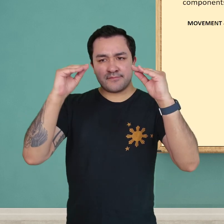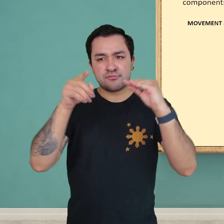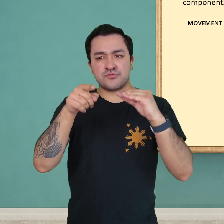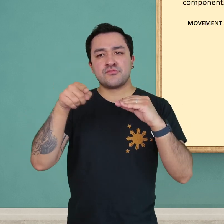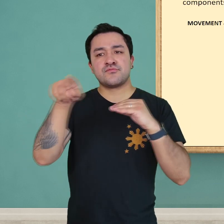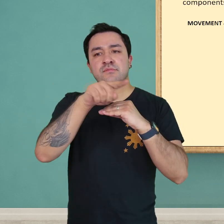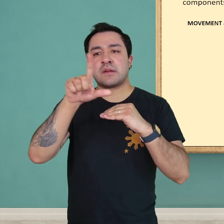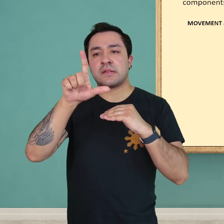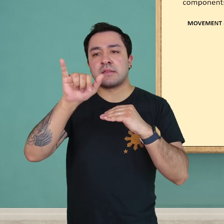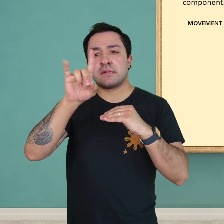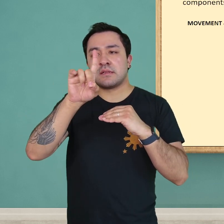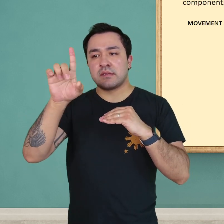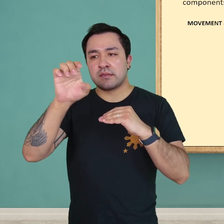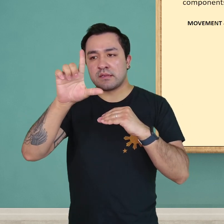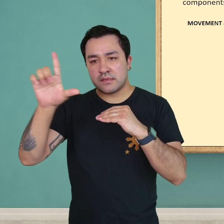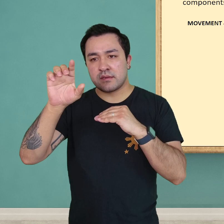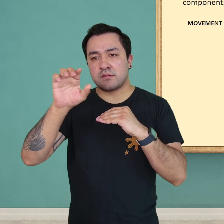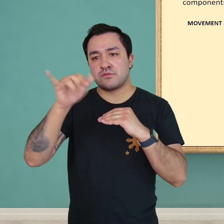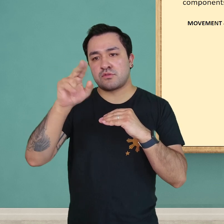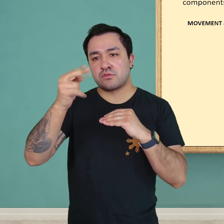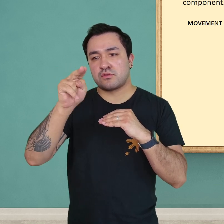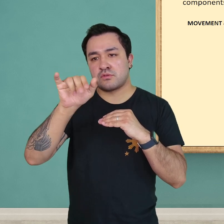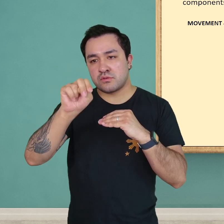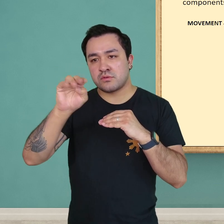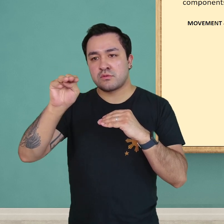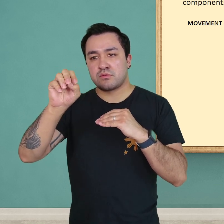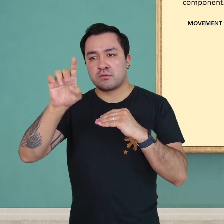Today we going to look at the Liddell Johnson Model of describing signs,